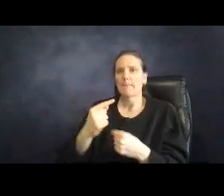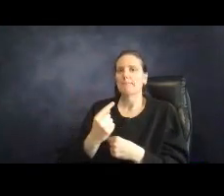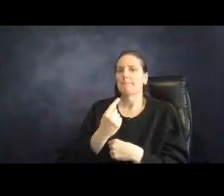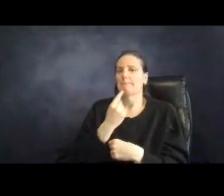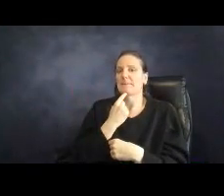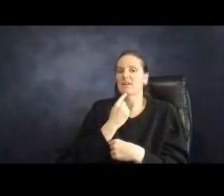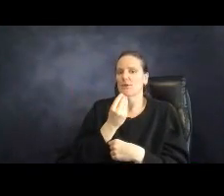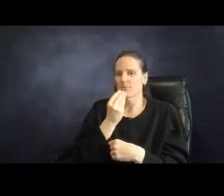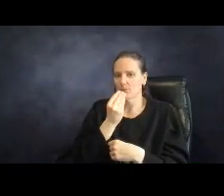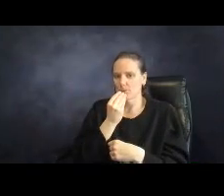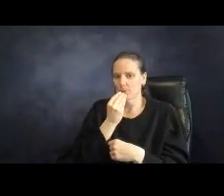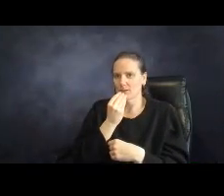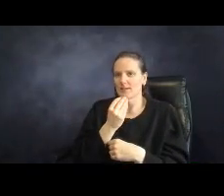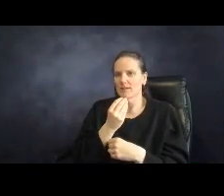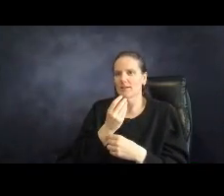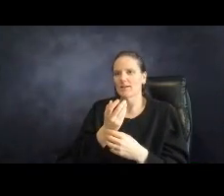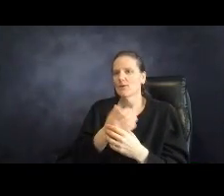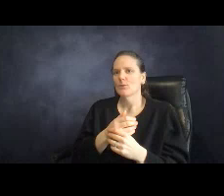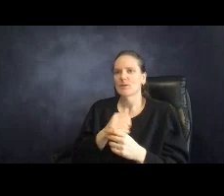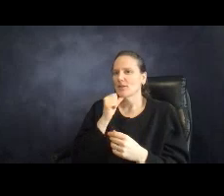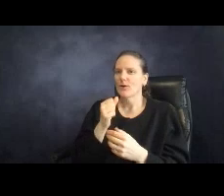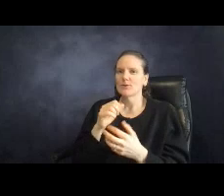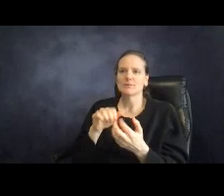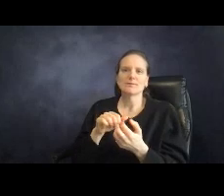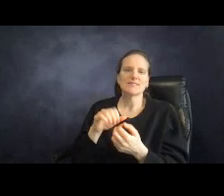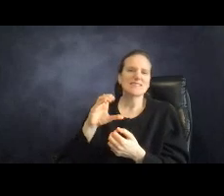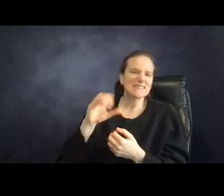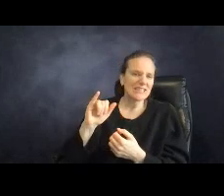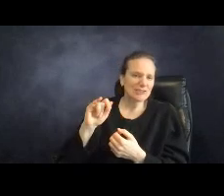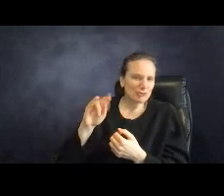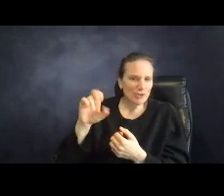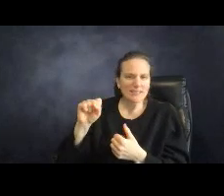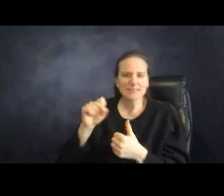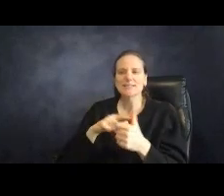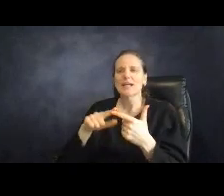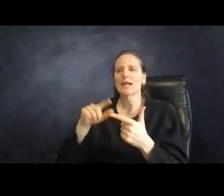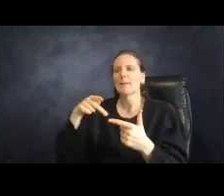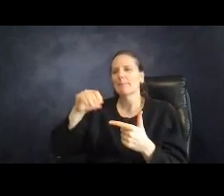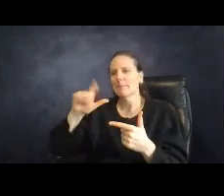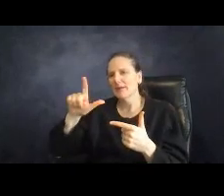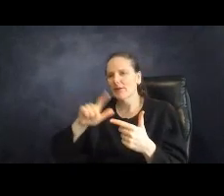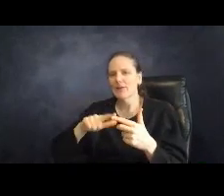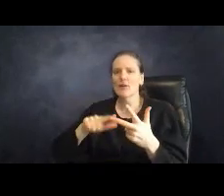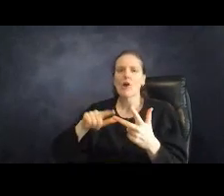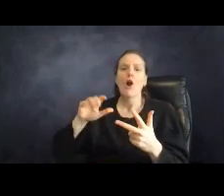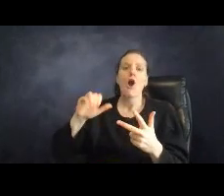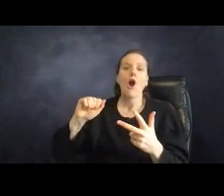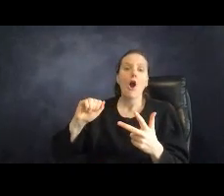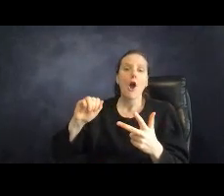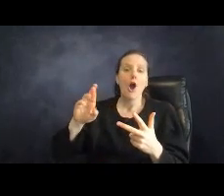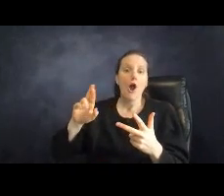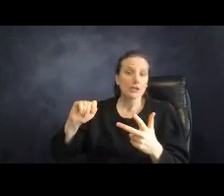So we eat fewer, we don't do digestive bitters like citrus peel and artichoke leaf. Like we used to use these foods inherently